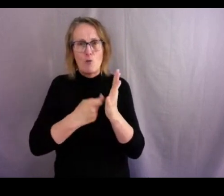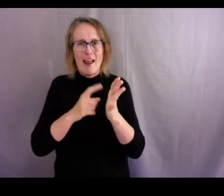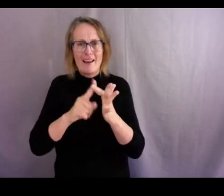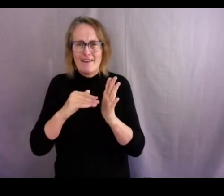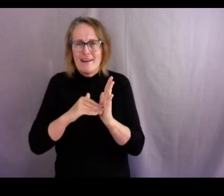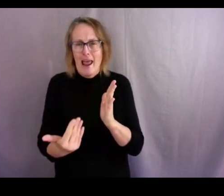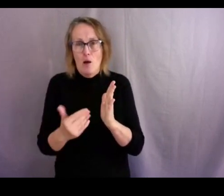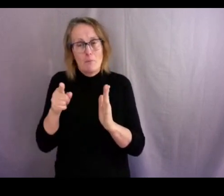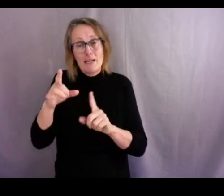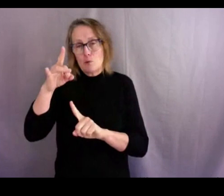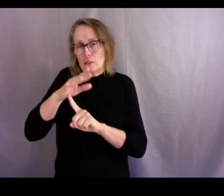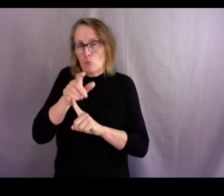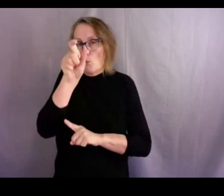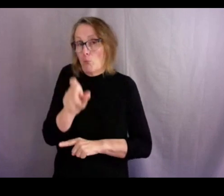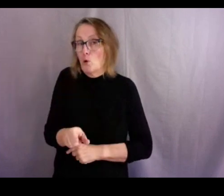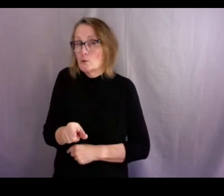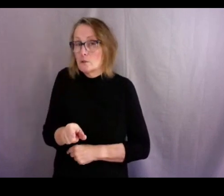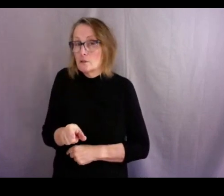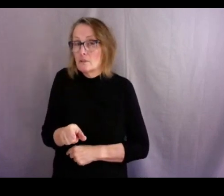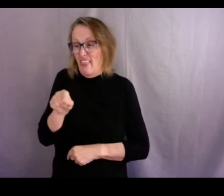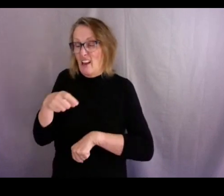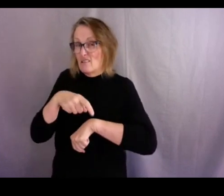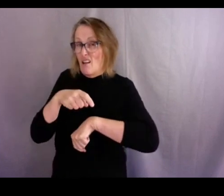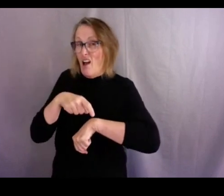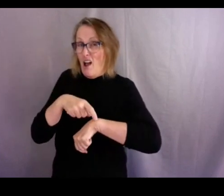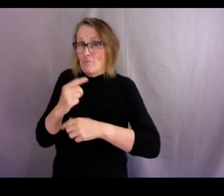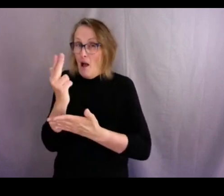in this context and others...